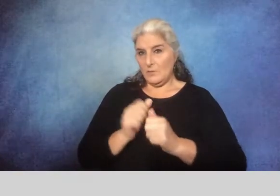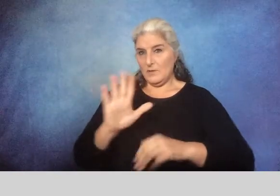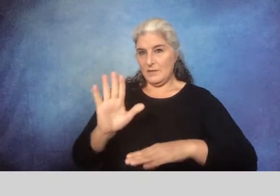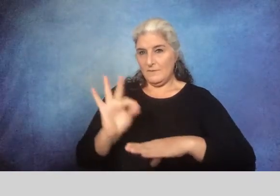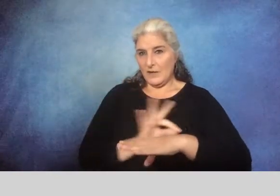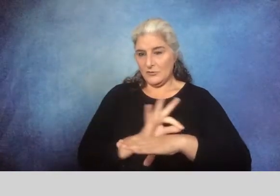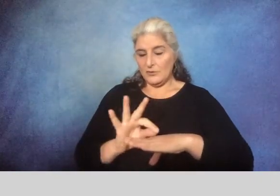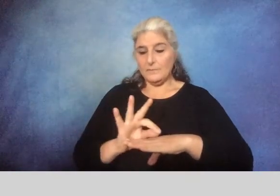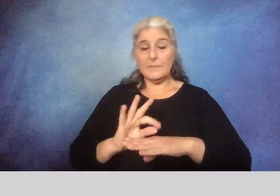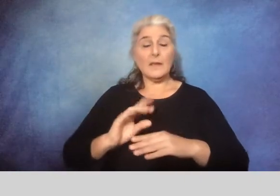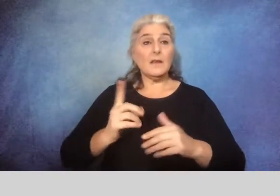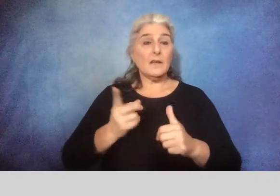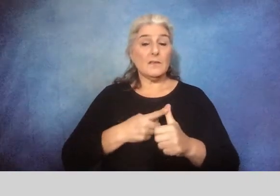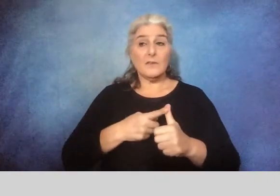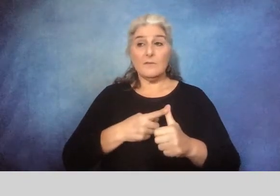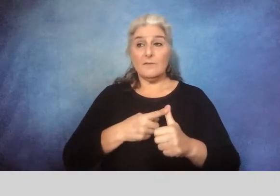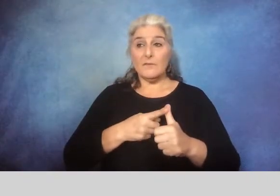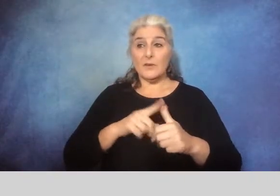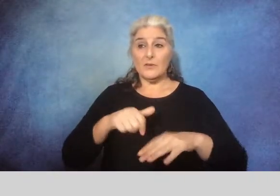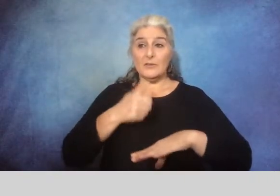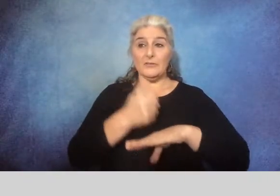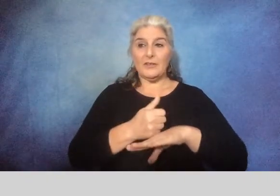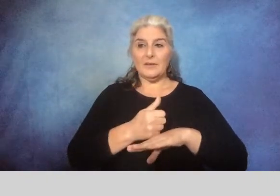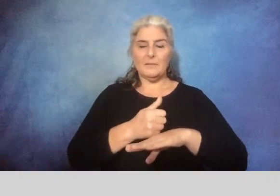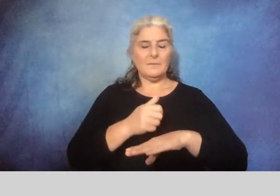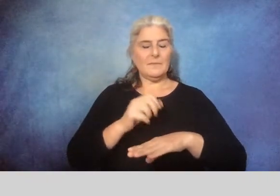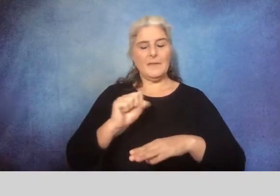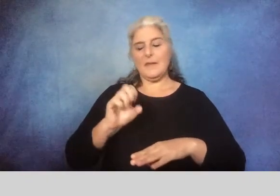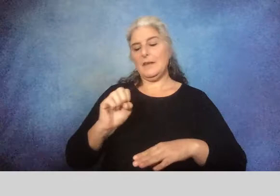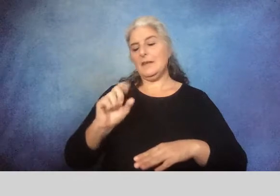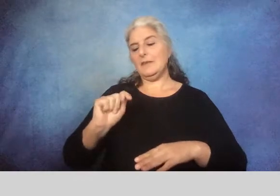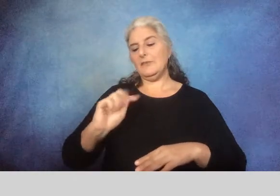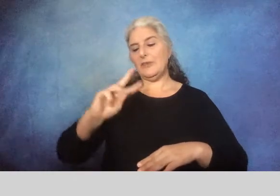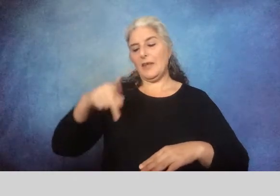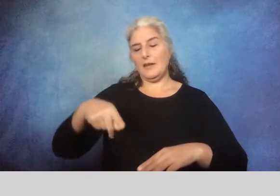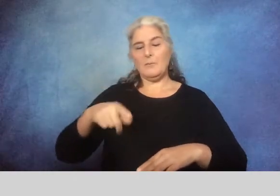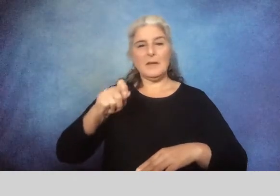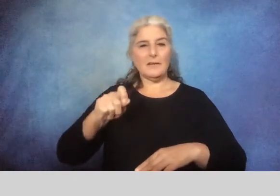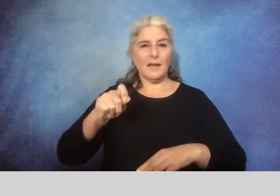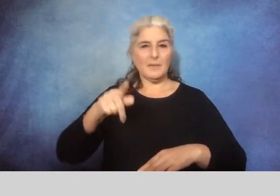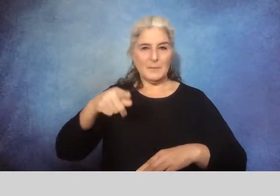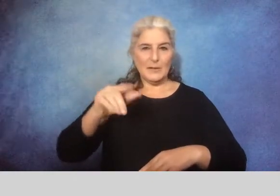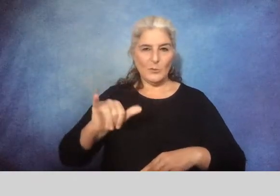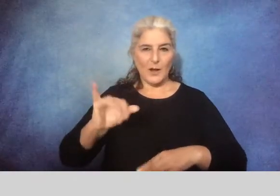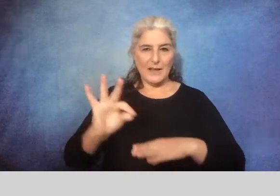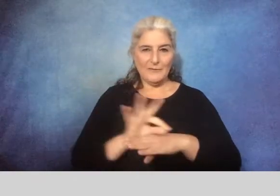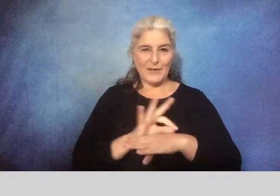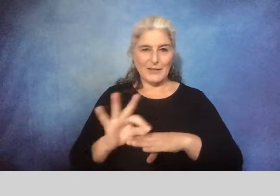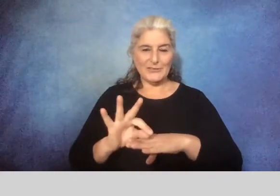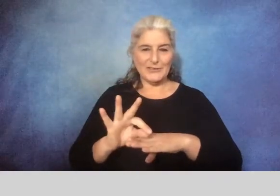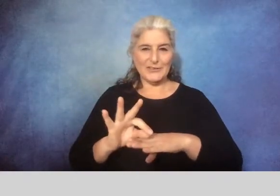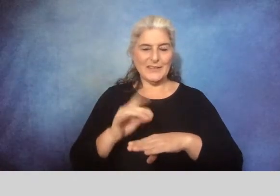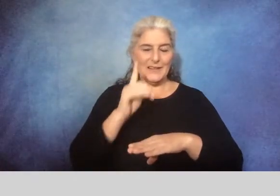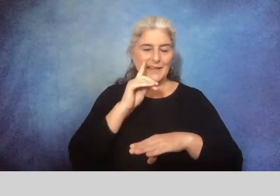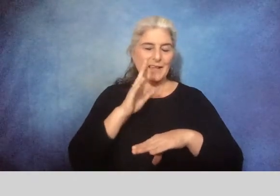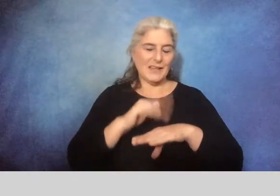The first is, like, the setup.py function. Setup.py function calls the get_plugin_manager.